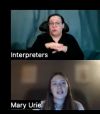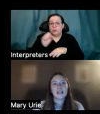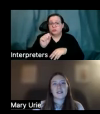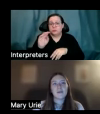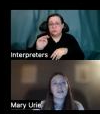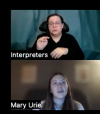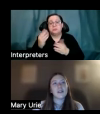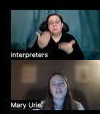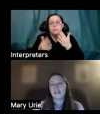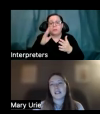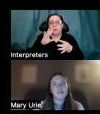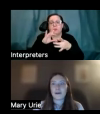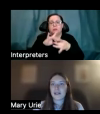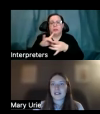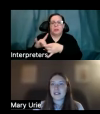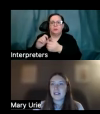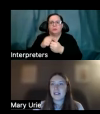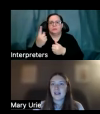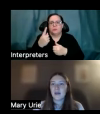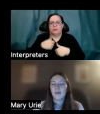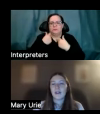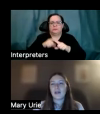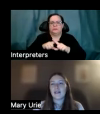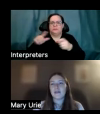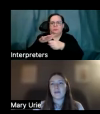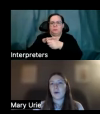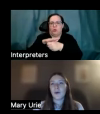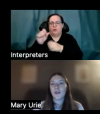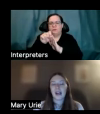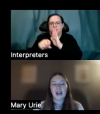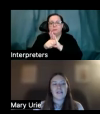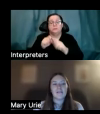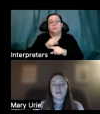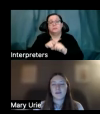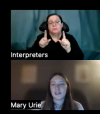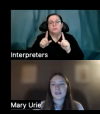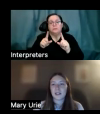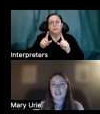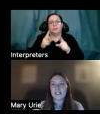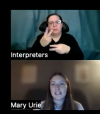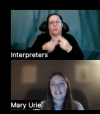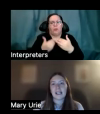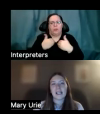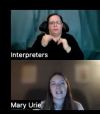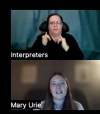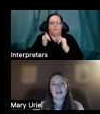connect with someone who lives in a different part of the state. But you guys both have similar experiences, and you're